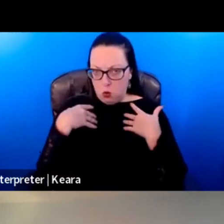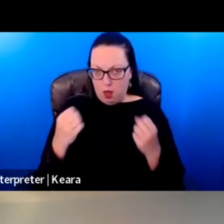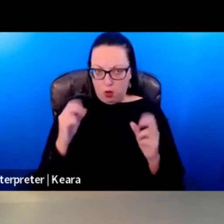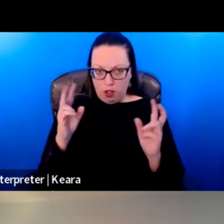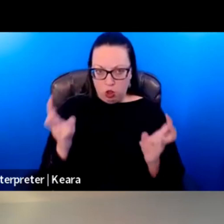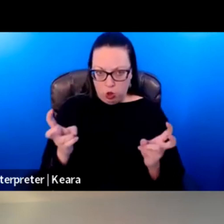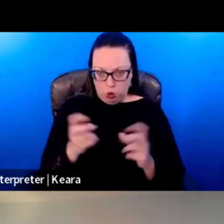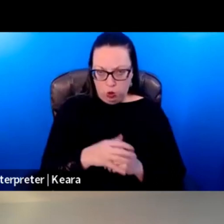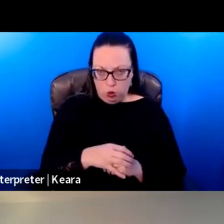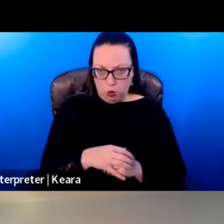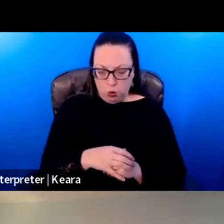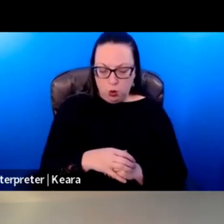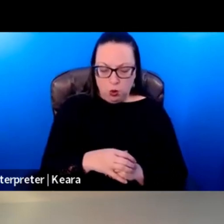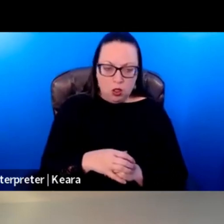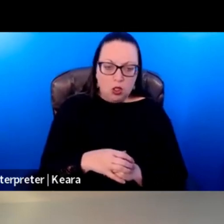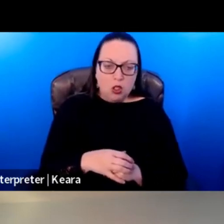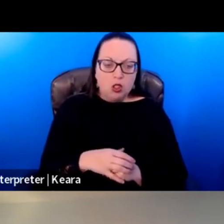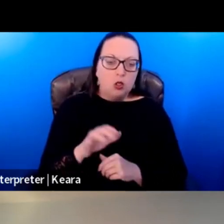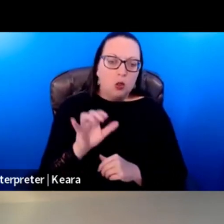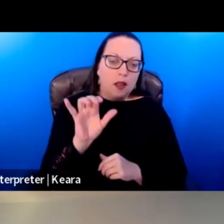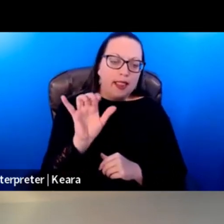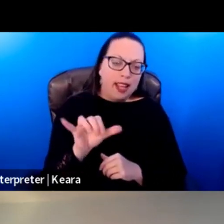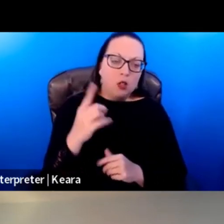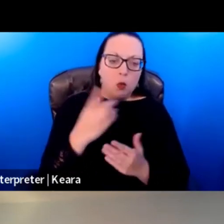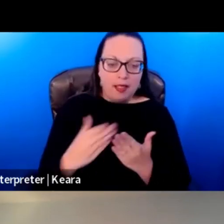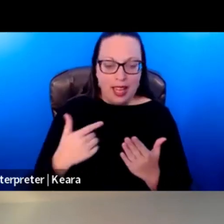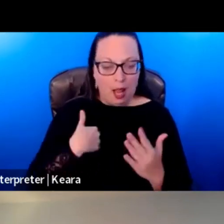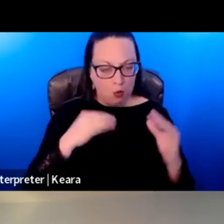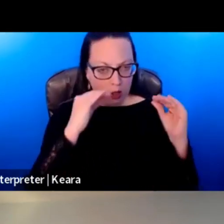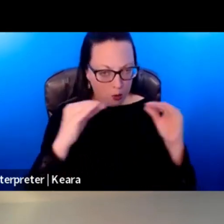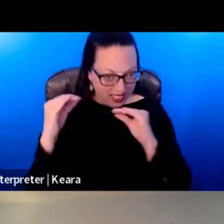And so that's, that's what I'm trying. I'm trying to educate the mental health community that